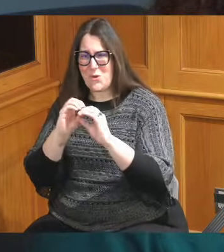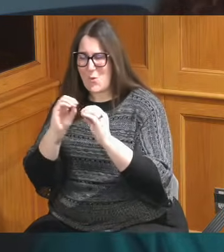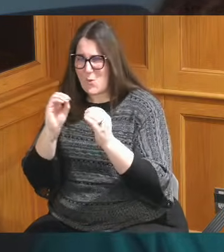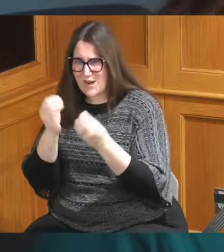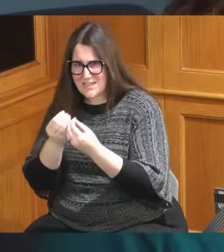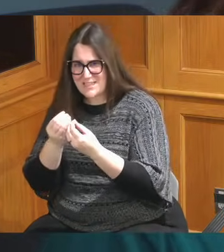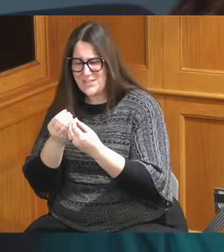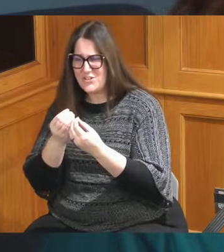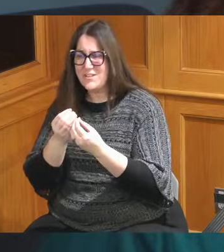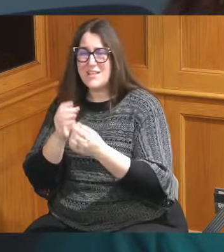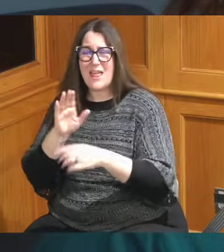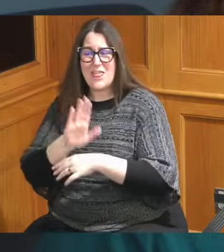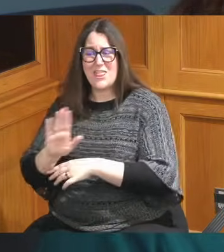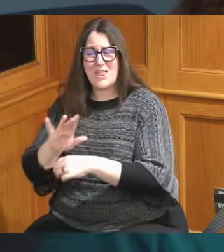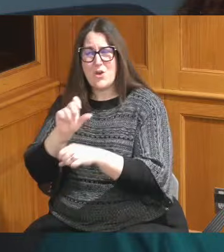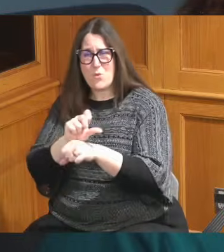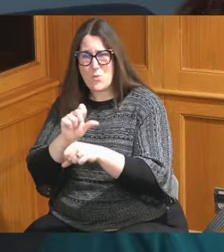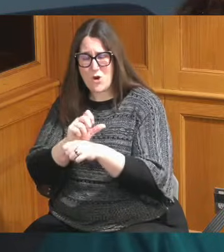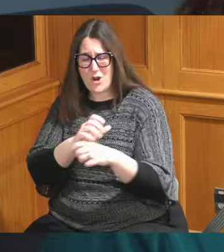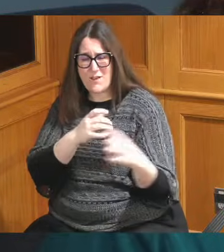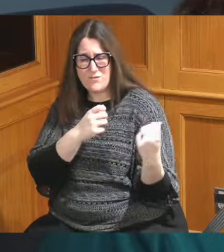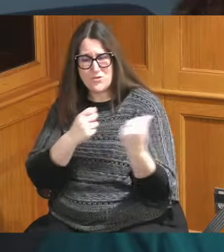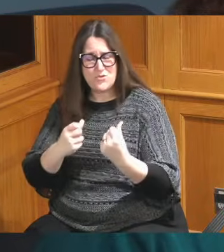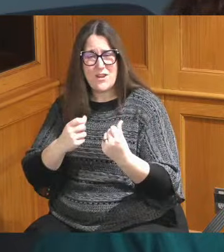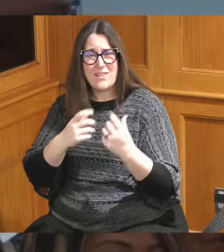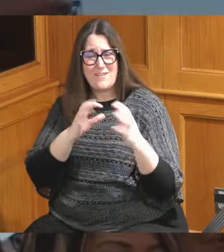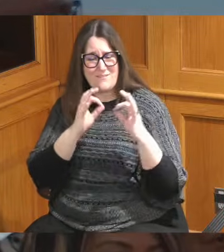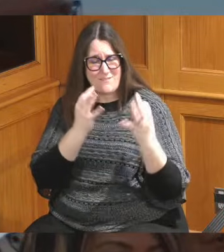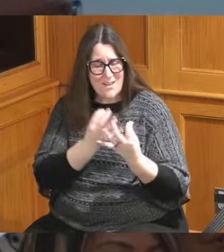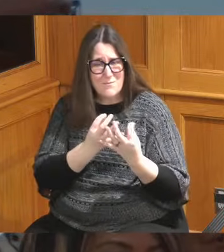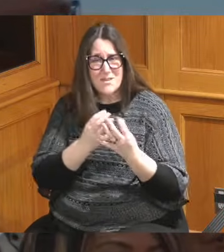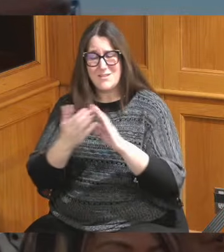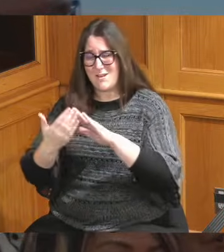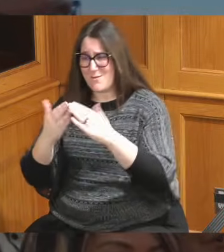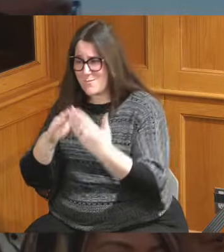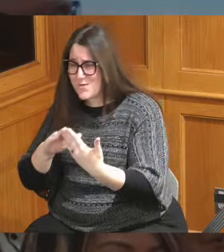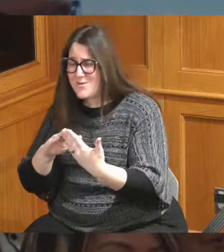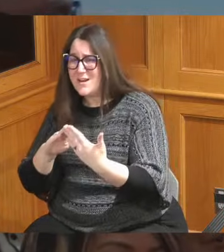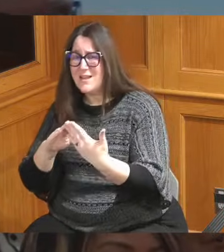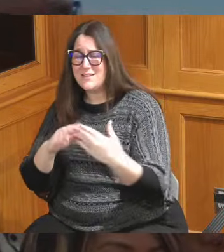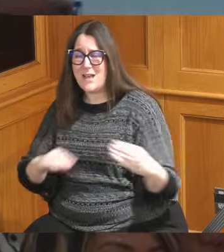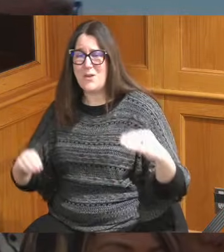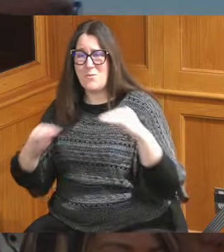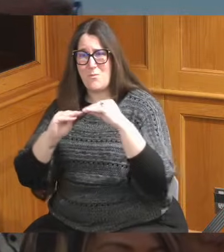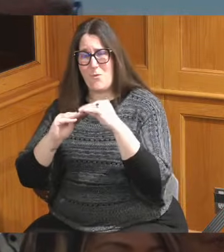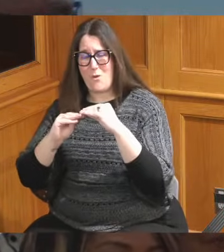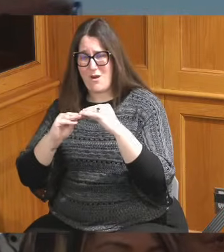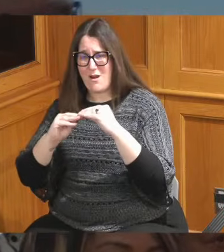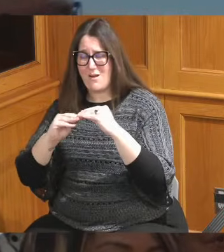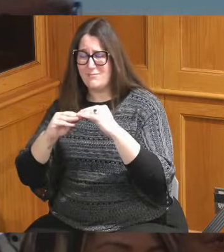whose work has strengthened families, communities, and institutions across generations. Whereas